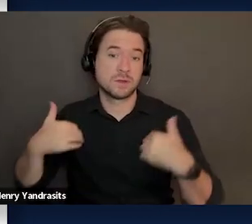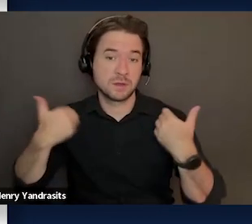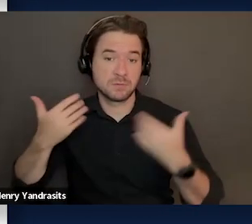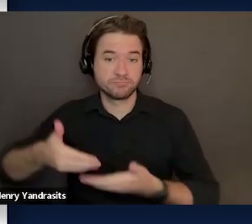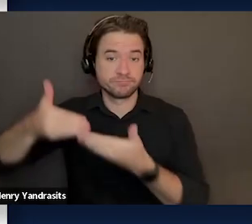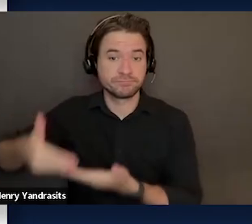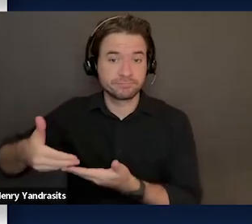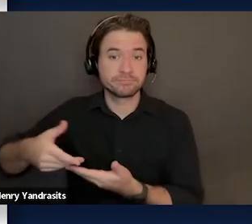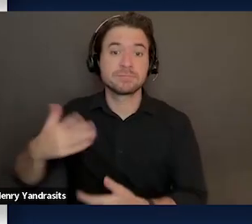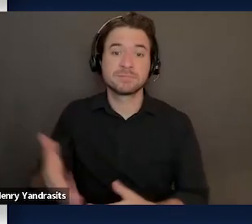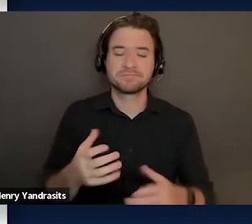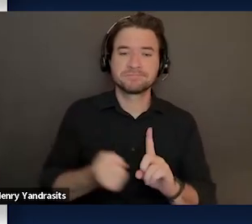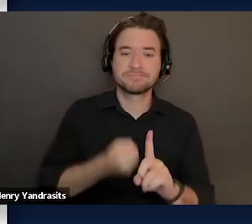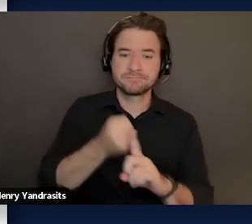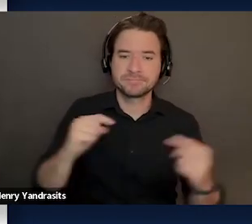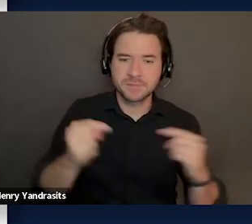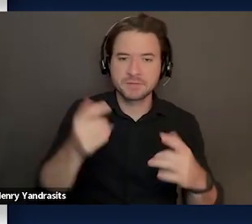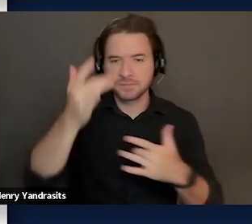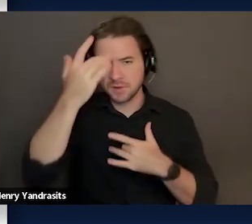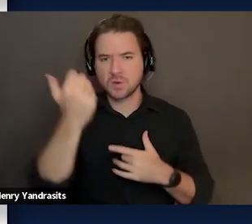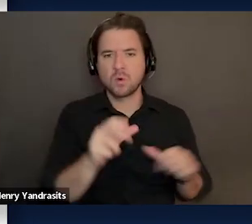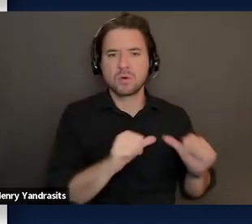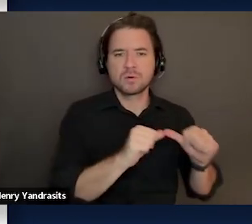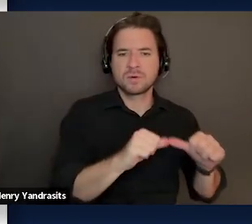the experience of injury, illness, or through a chronic condition.